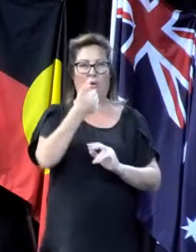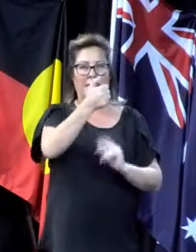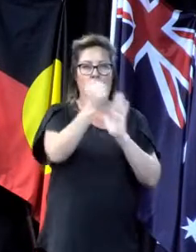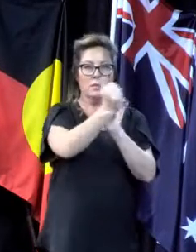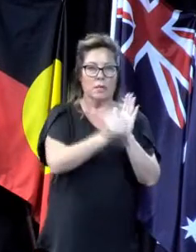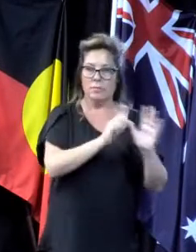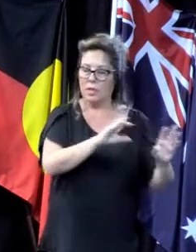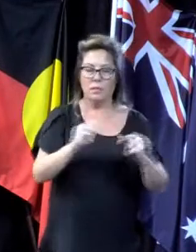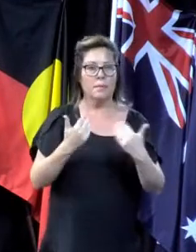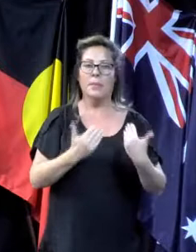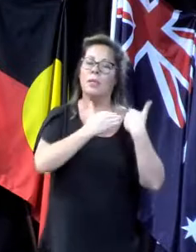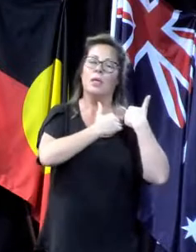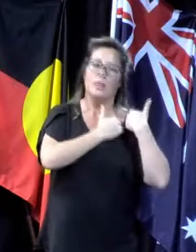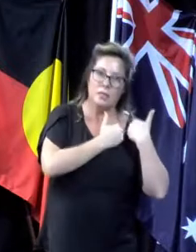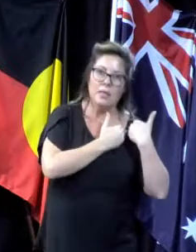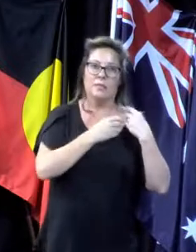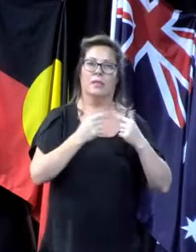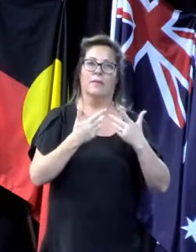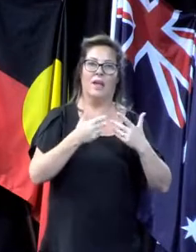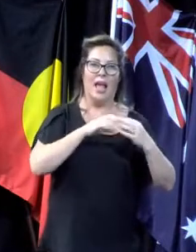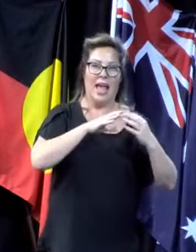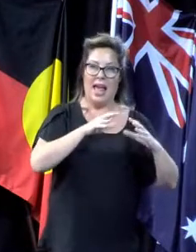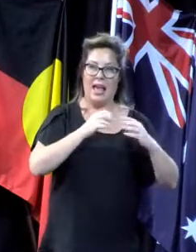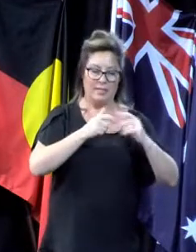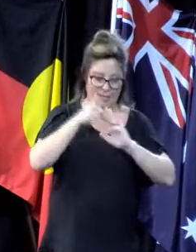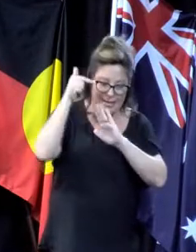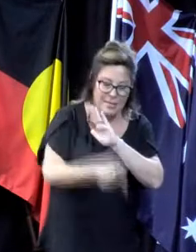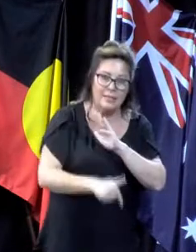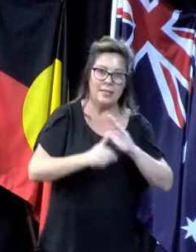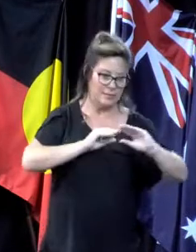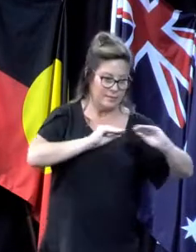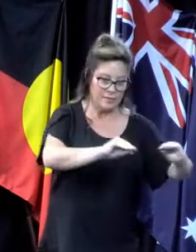on a lesson-to-lesson basis unattainable even with a co-teacher.